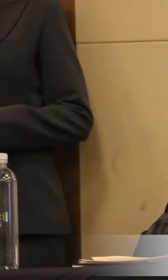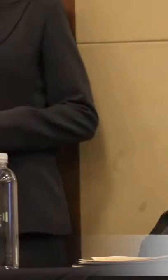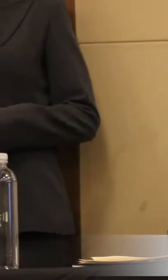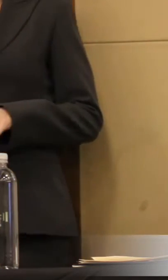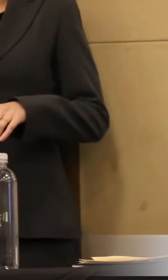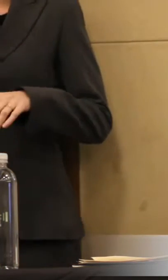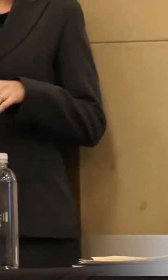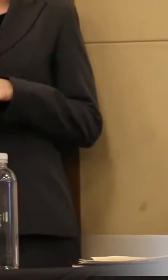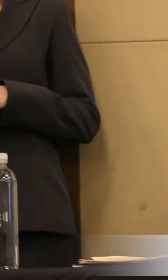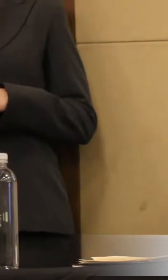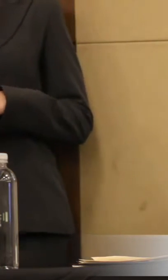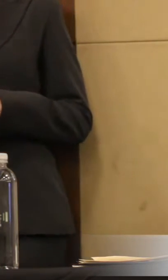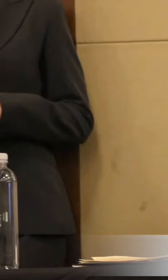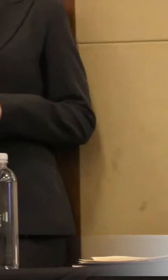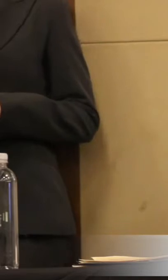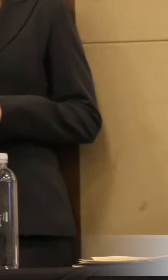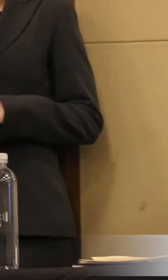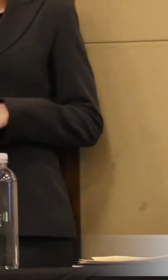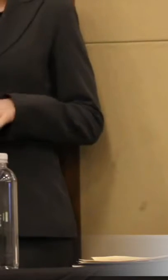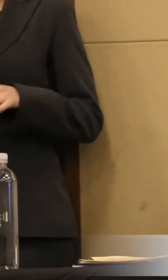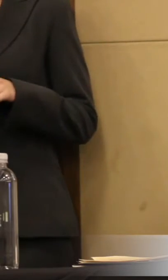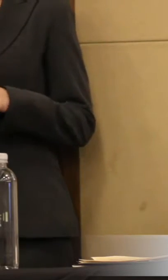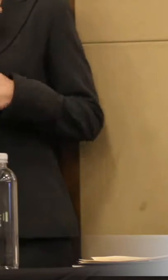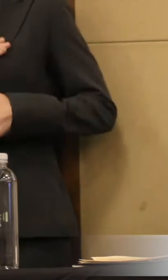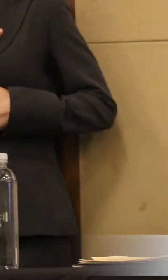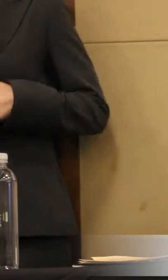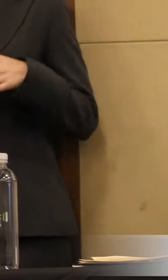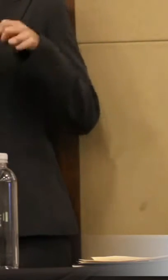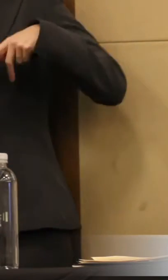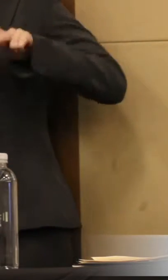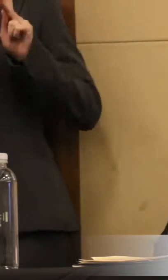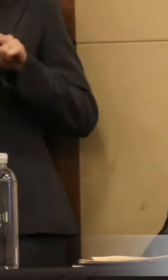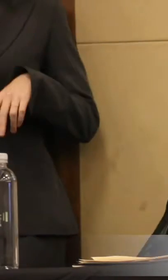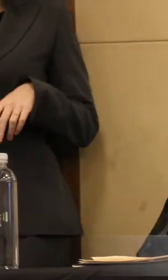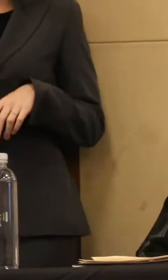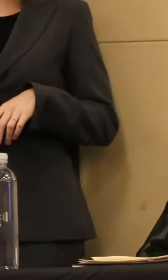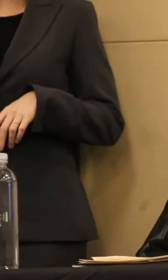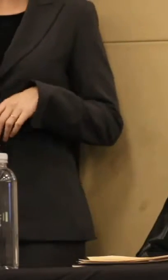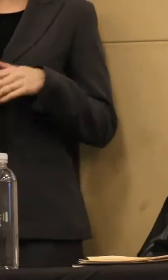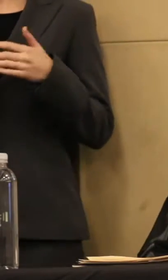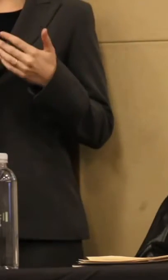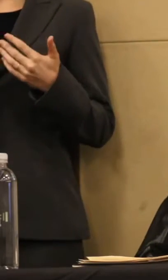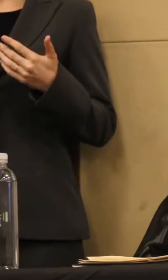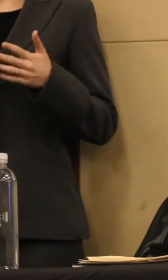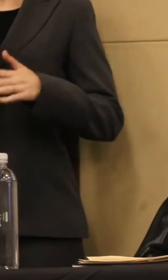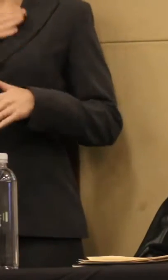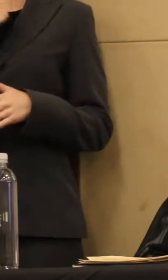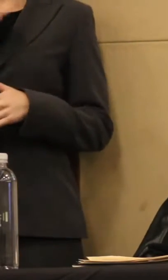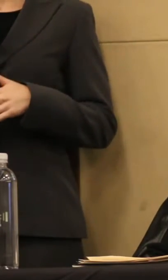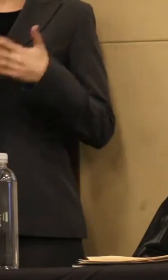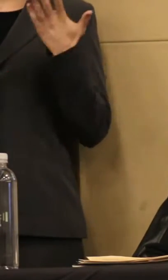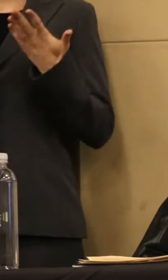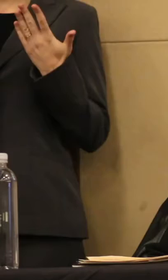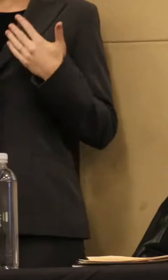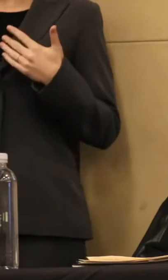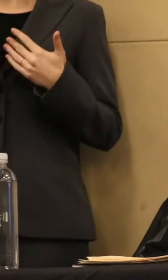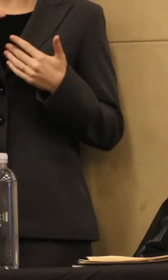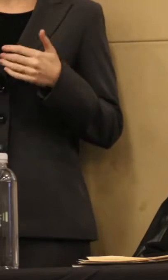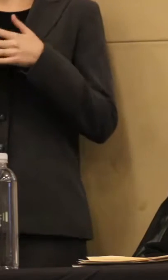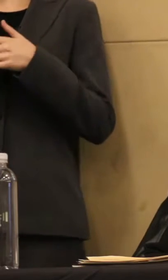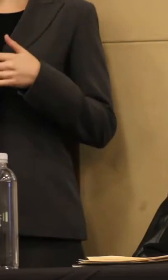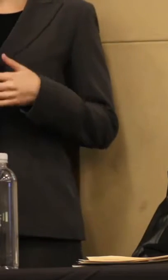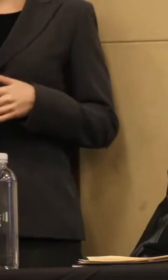I'm here on behalf of Secretary Acosta who has shown tremendous support for people with